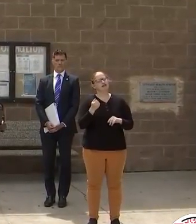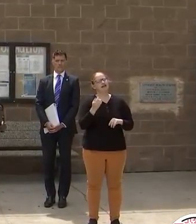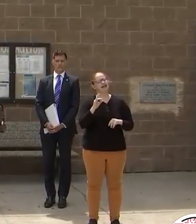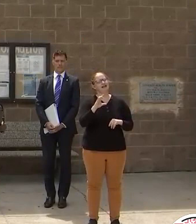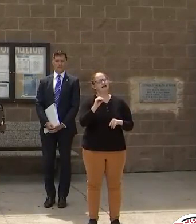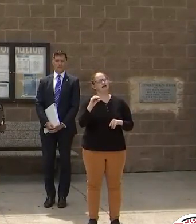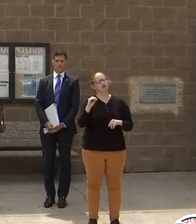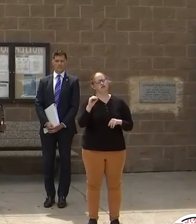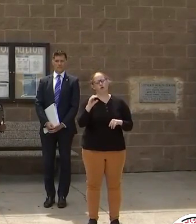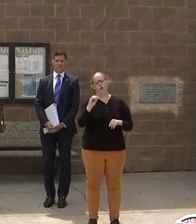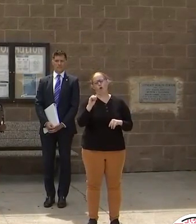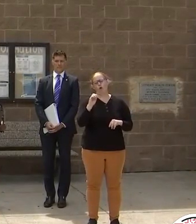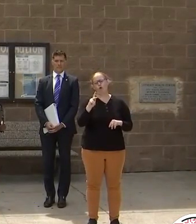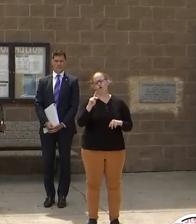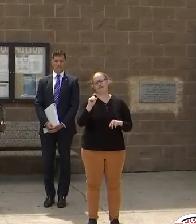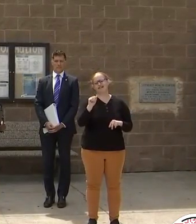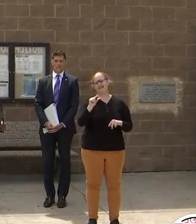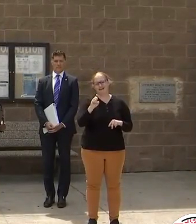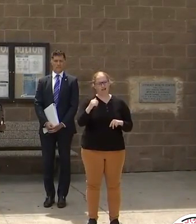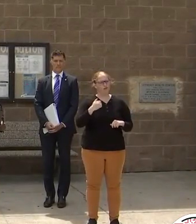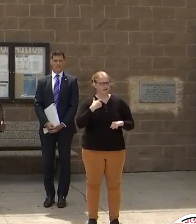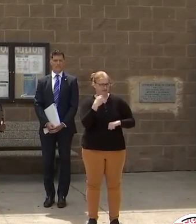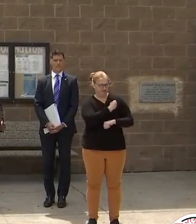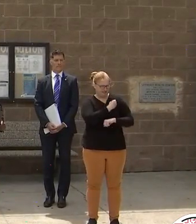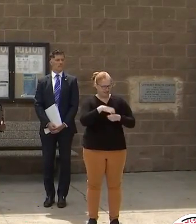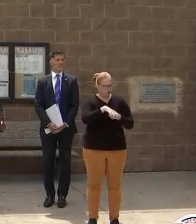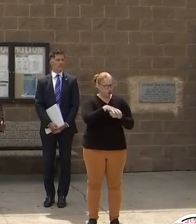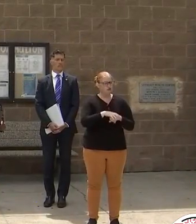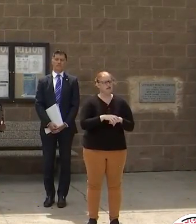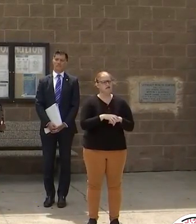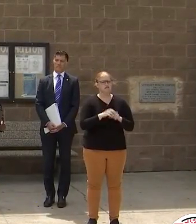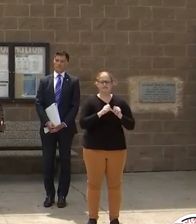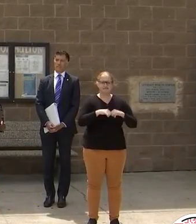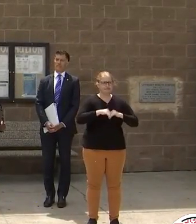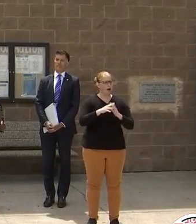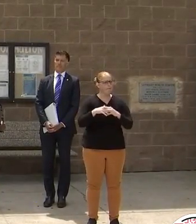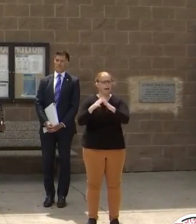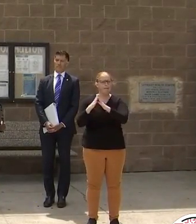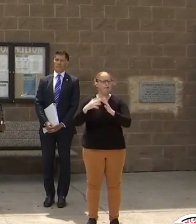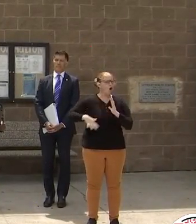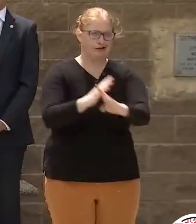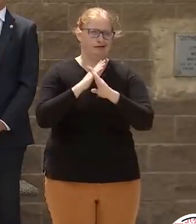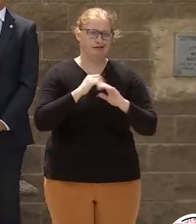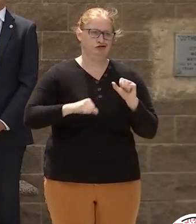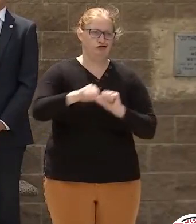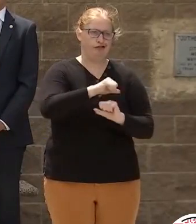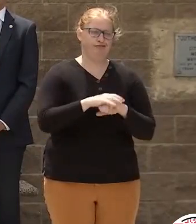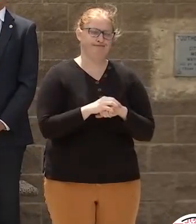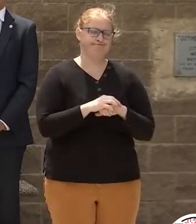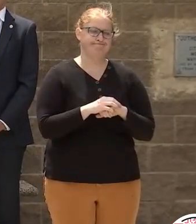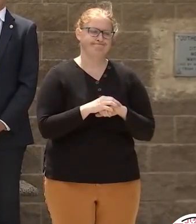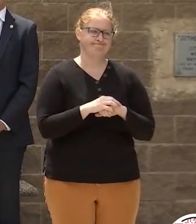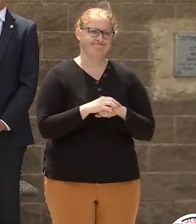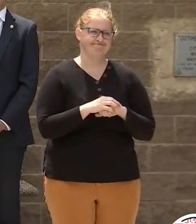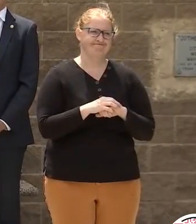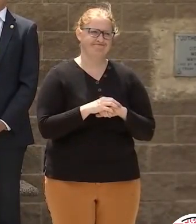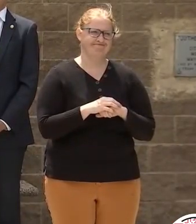HAS HAPPENED WITH THE BLACK COMMUNITY IN TERMS OF PUBLIC HEALTH. AND WHILE THEY UNDERSTAND THE HESITANCY THEY SAY TIMES